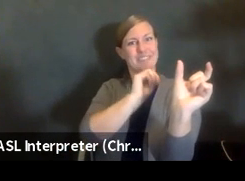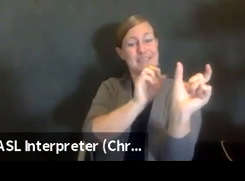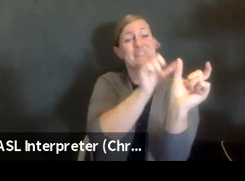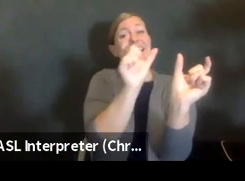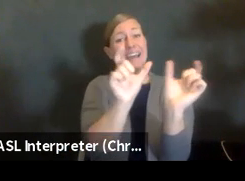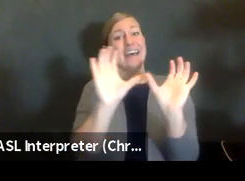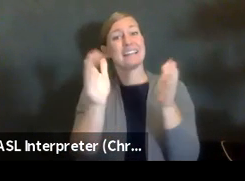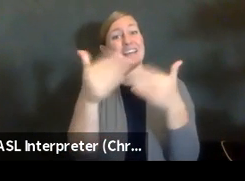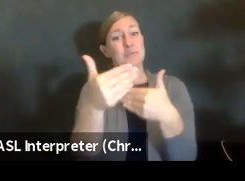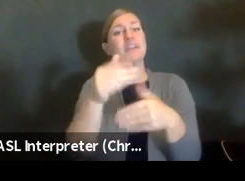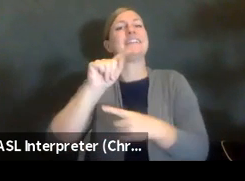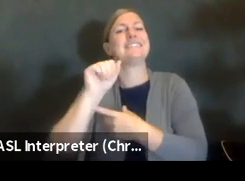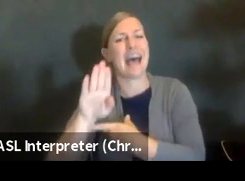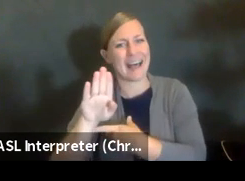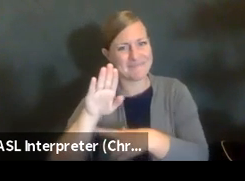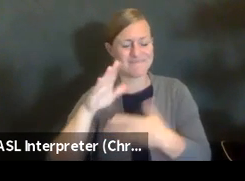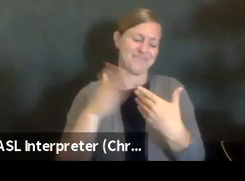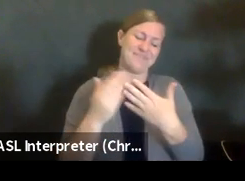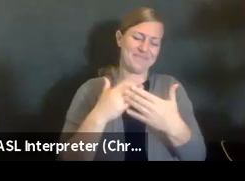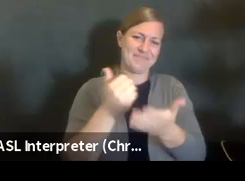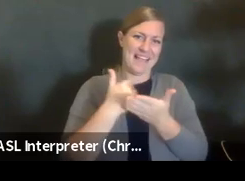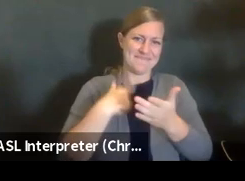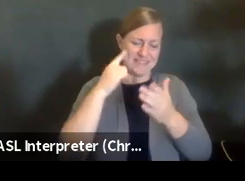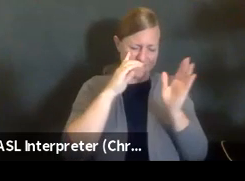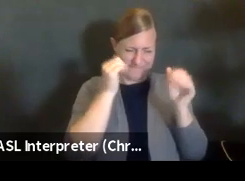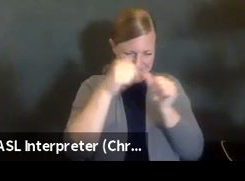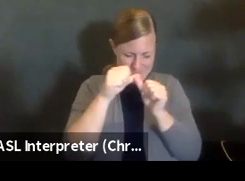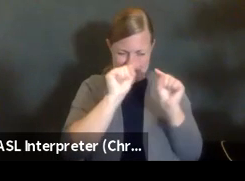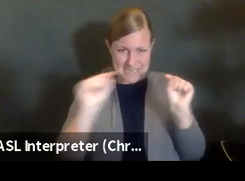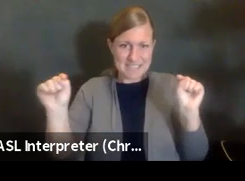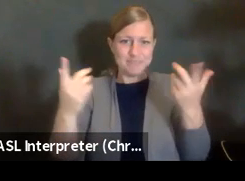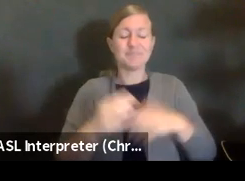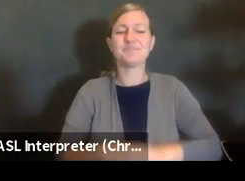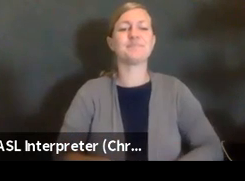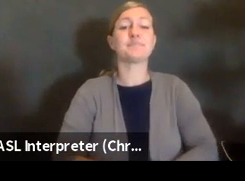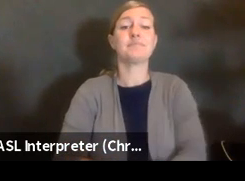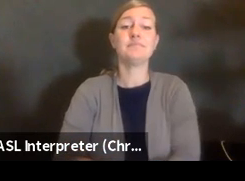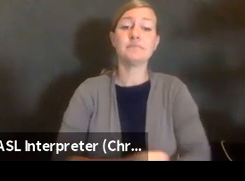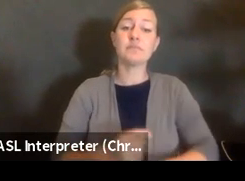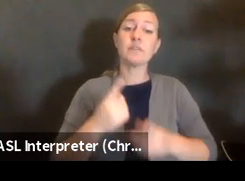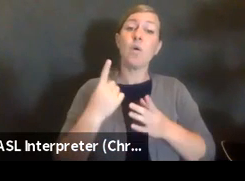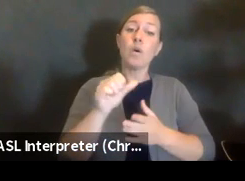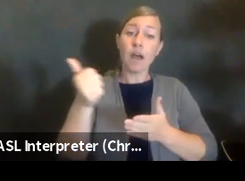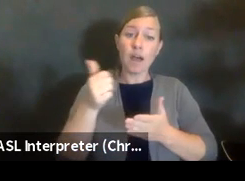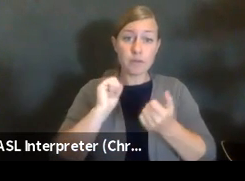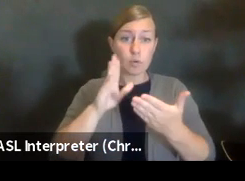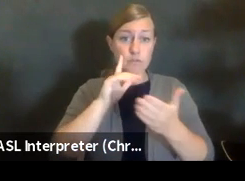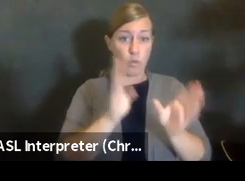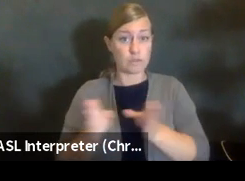Katherine Livick - ESD 112: One more layer of organization to think about is how you organize the assignments that you create.